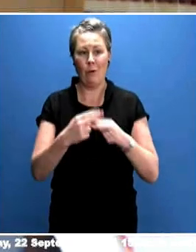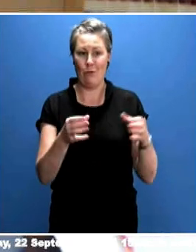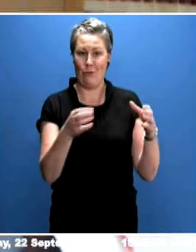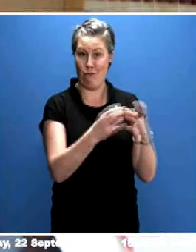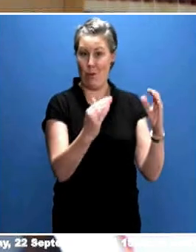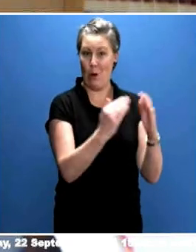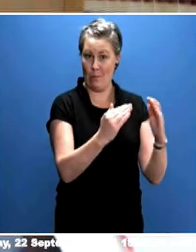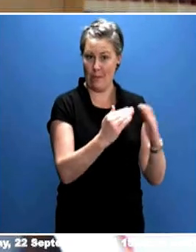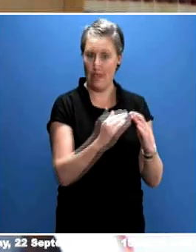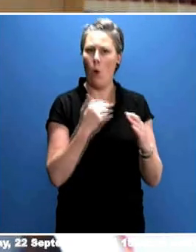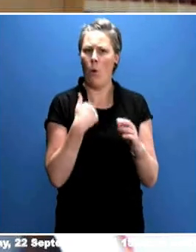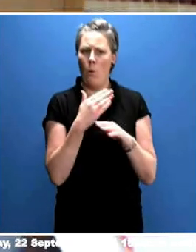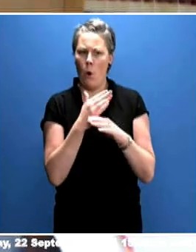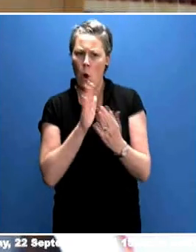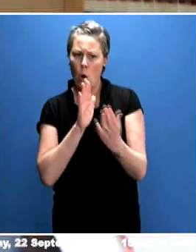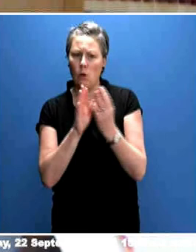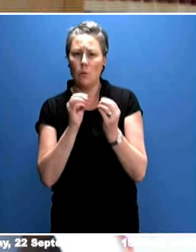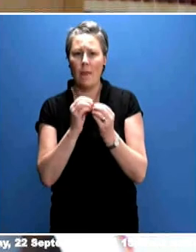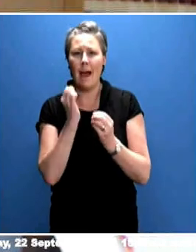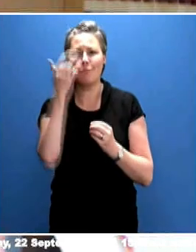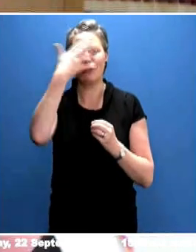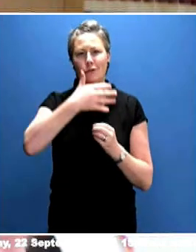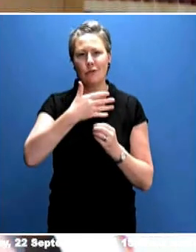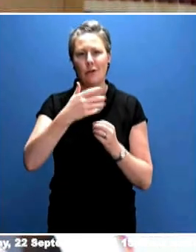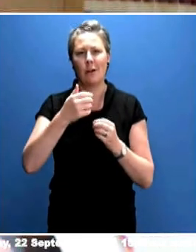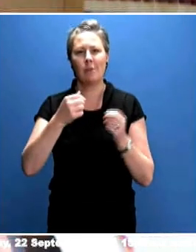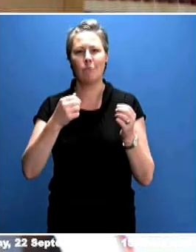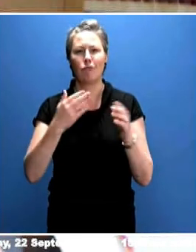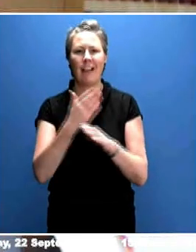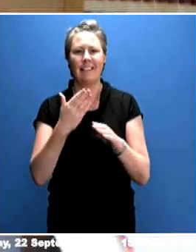with our Aboriginal practice leaders to ensure that the application of those